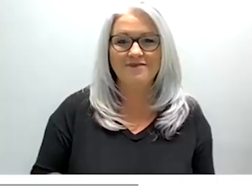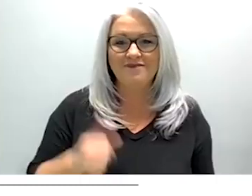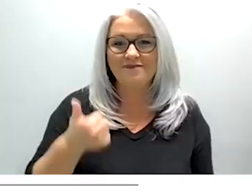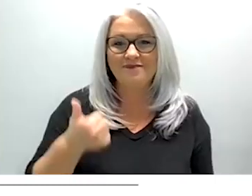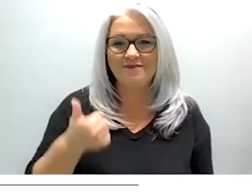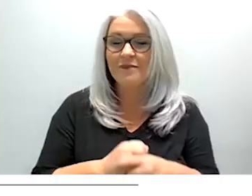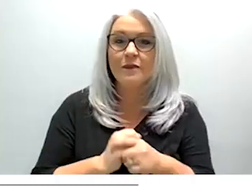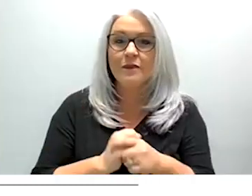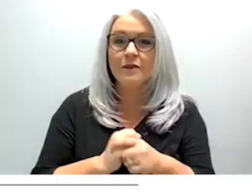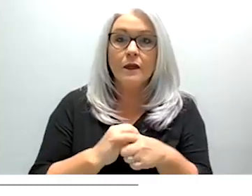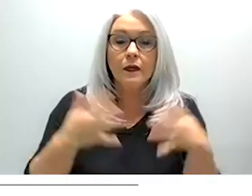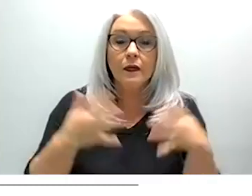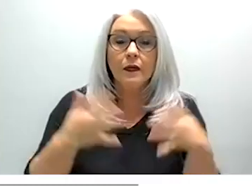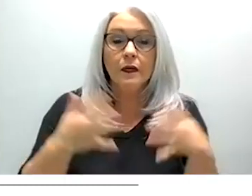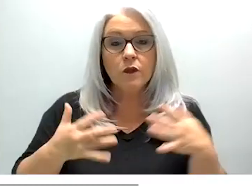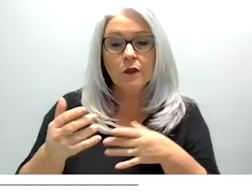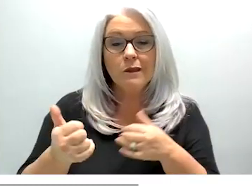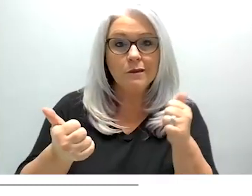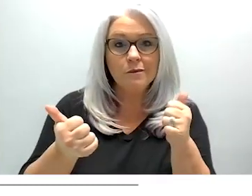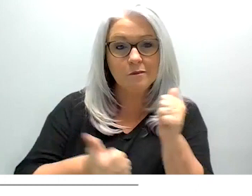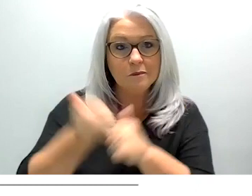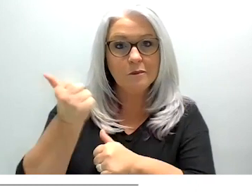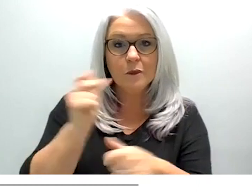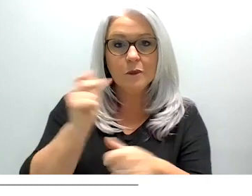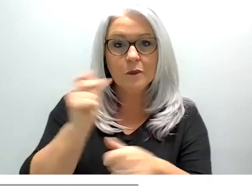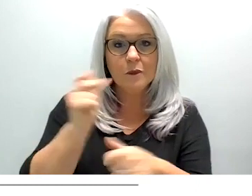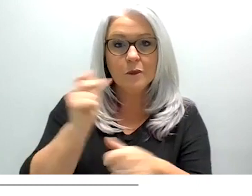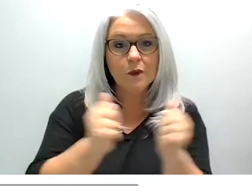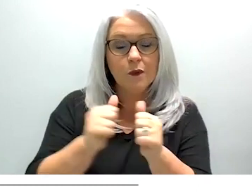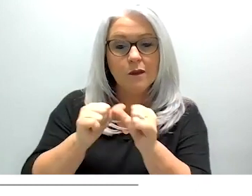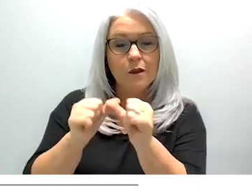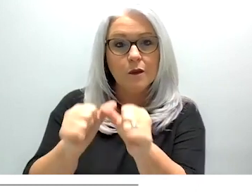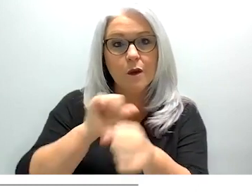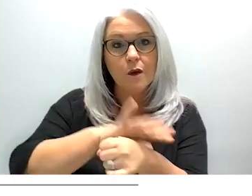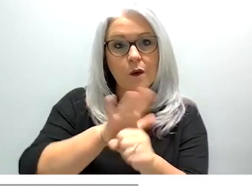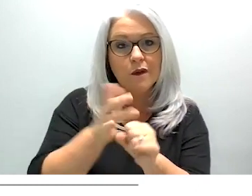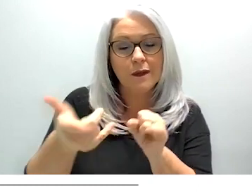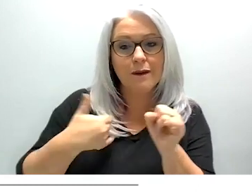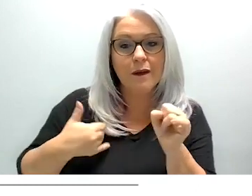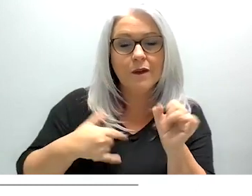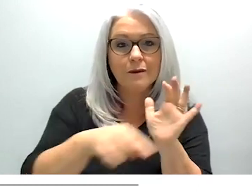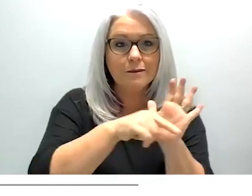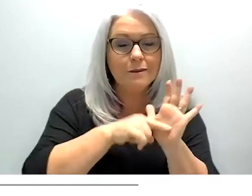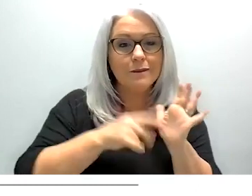unfortunately the majority of people with long COVID have had an experience, a negative experience with the provider.